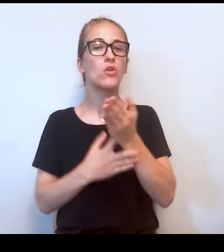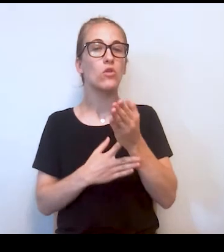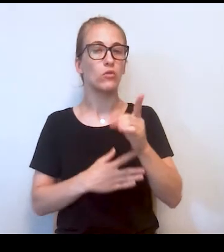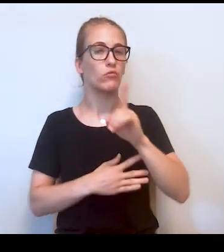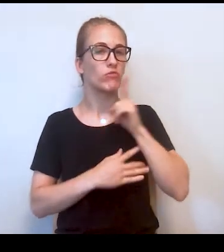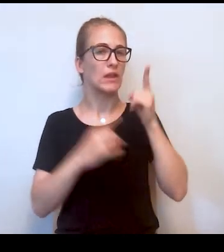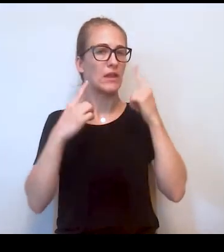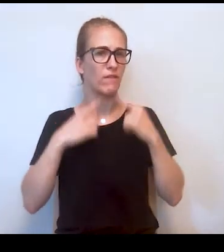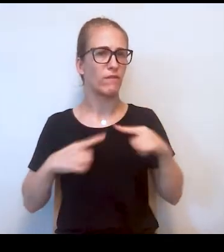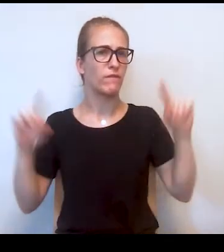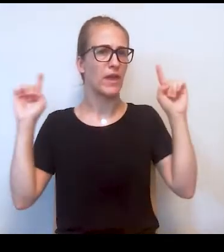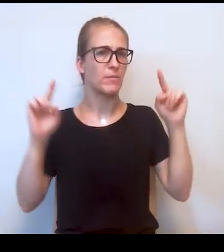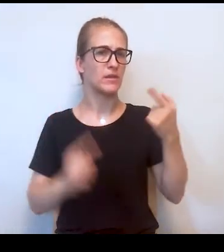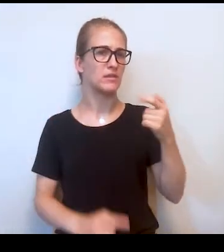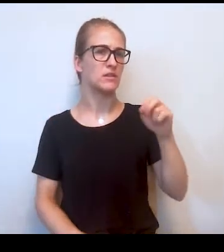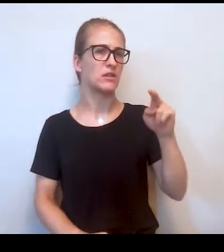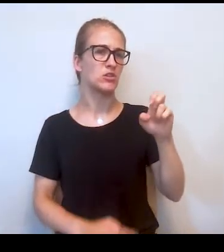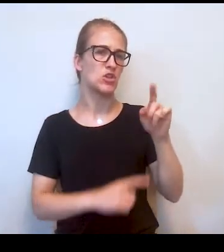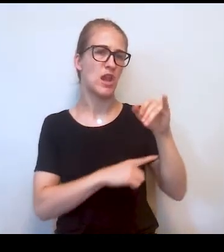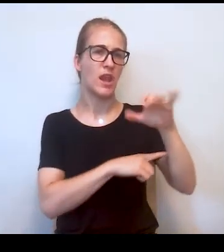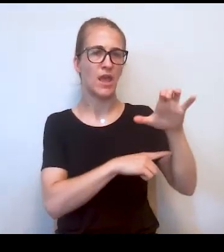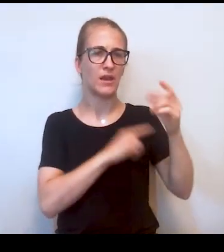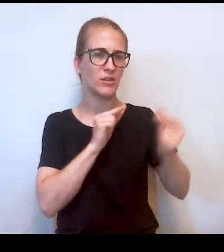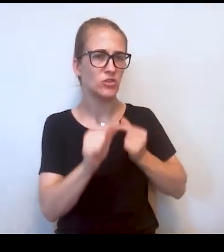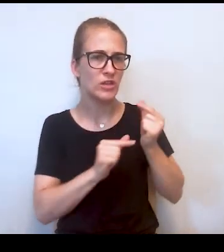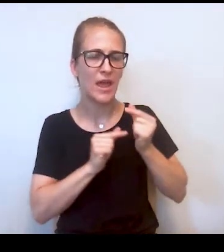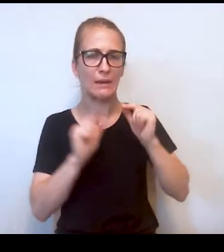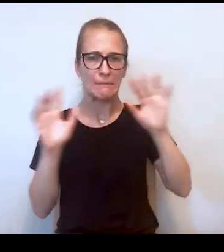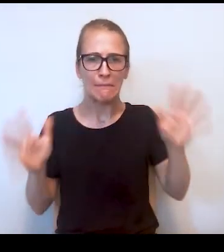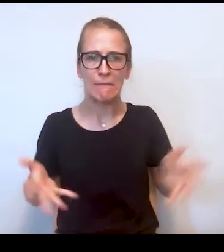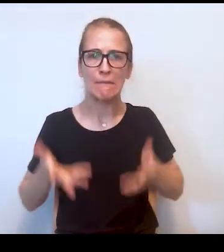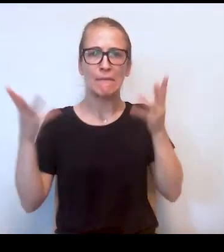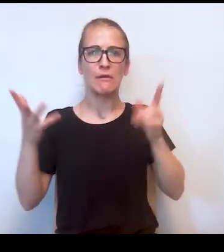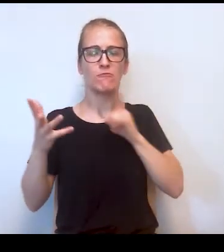So the people who are most respected are coming from that same lineage